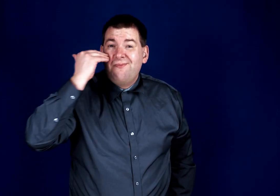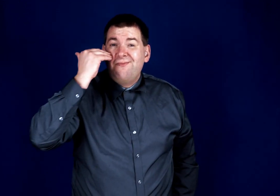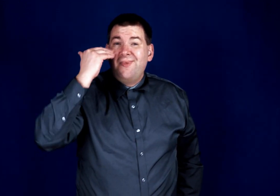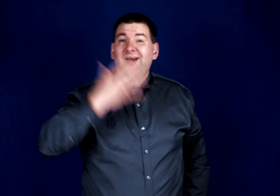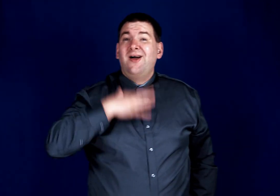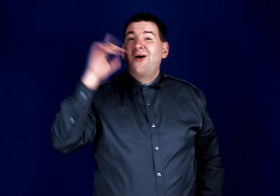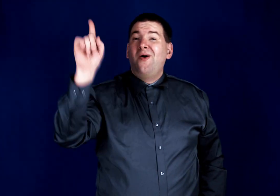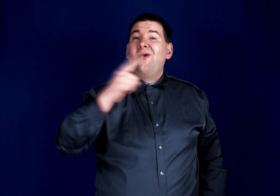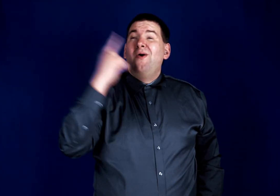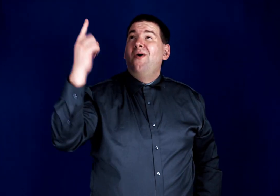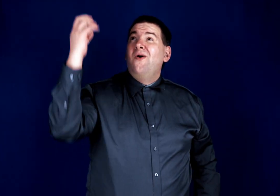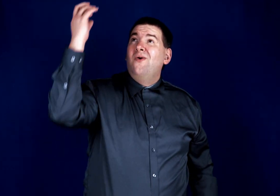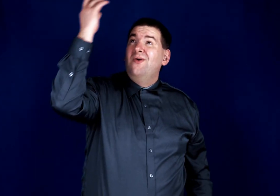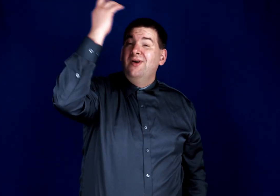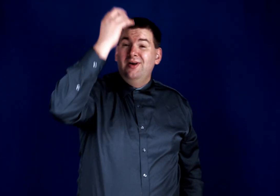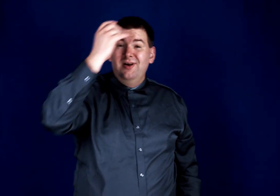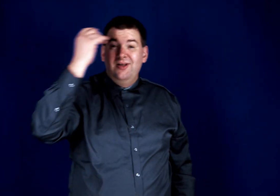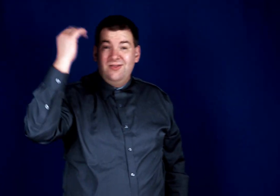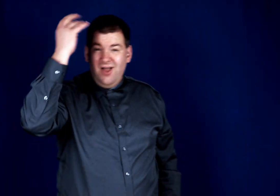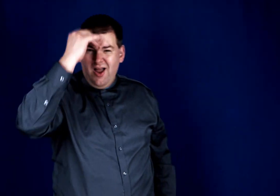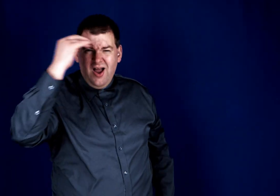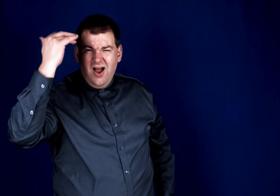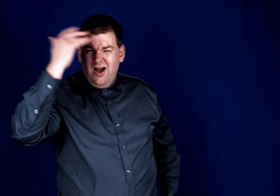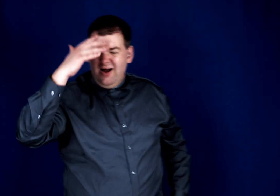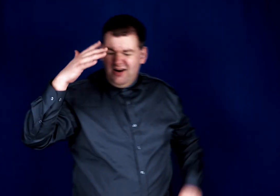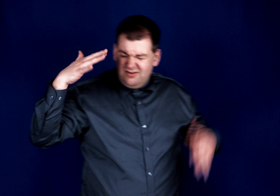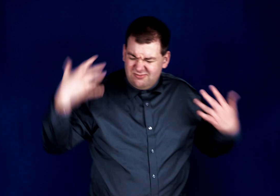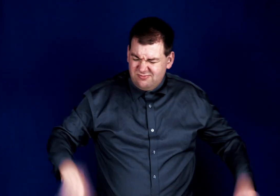My only thought